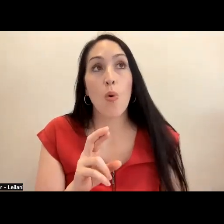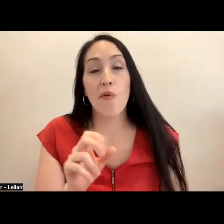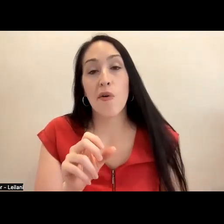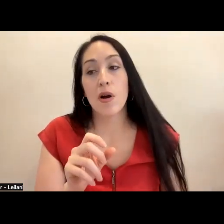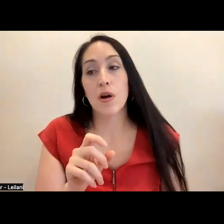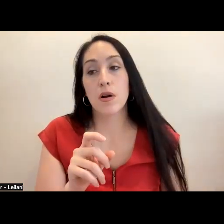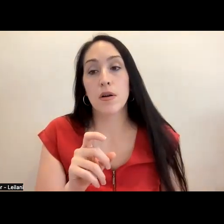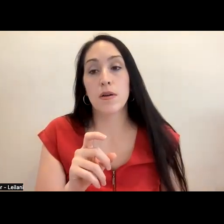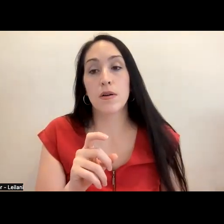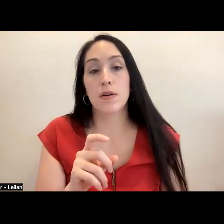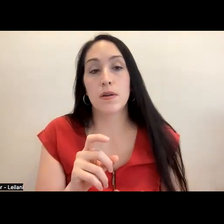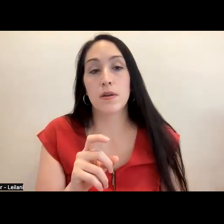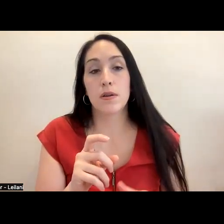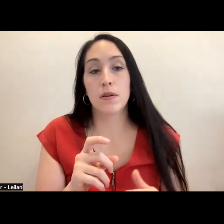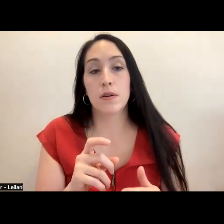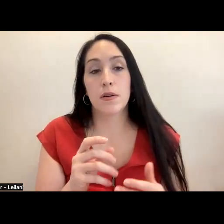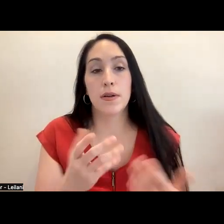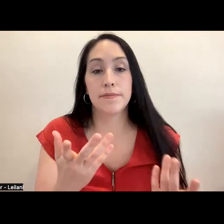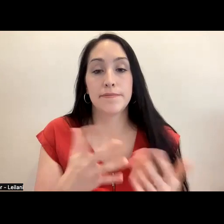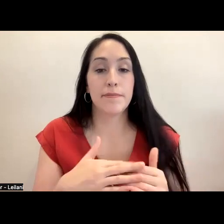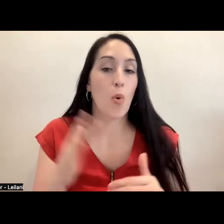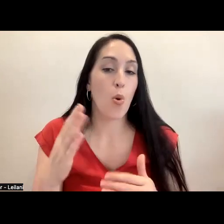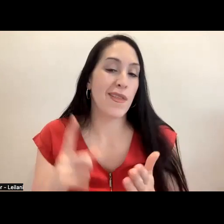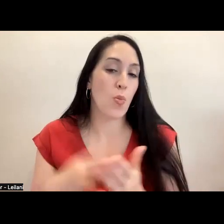frequently than that. 11:59:32 And so. But no, there is no timing